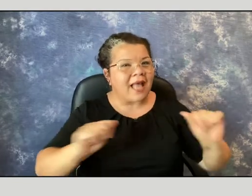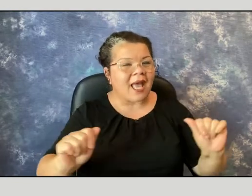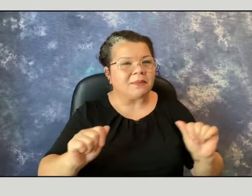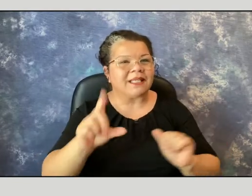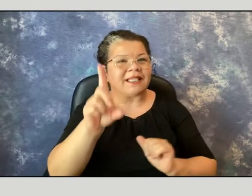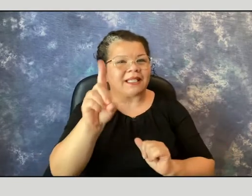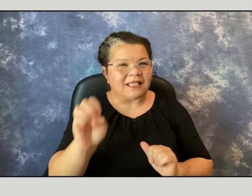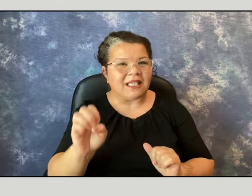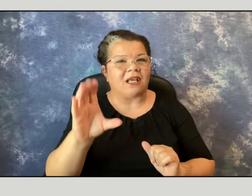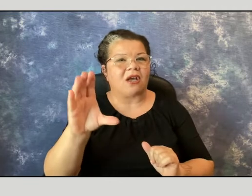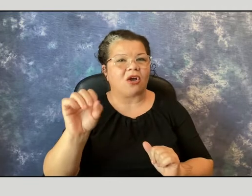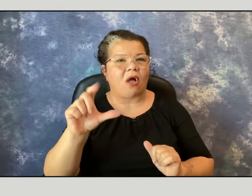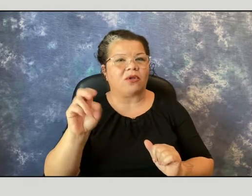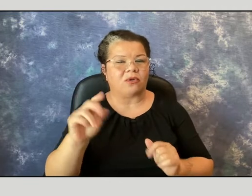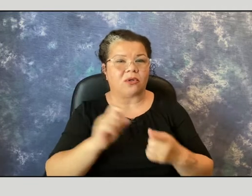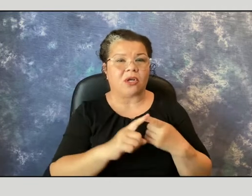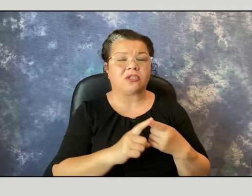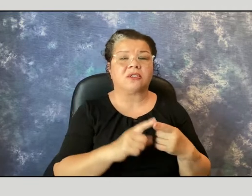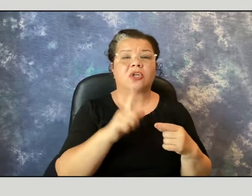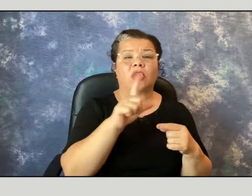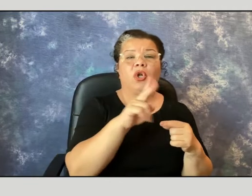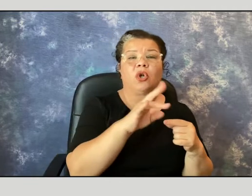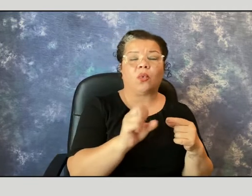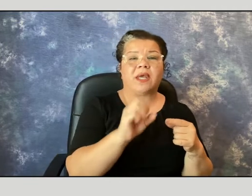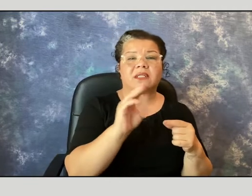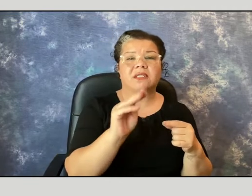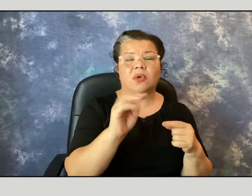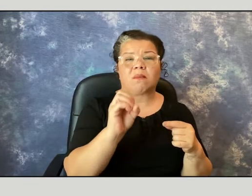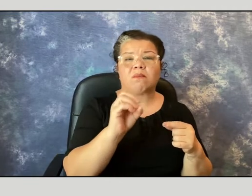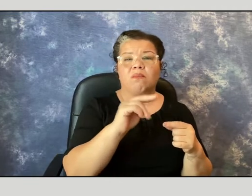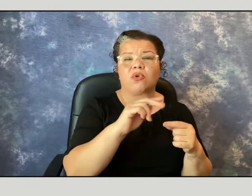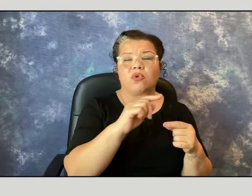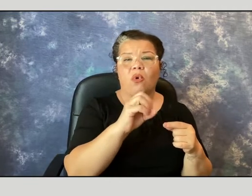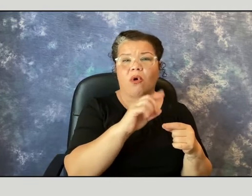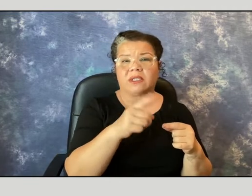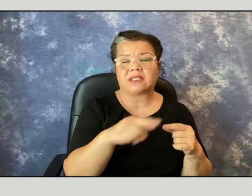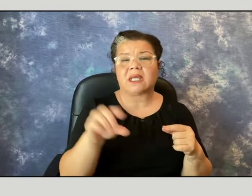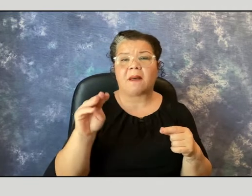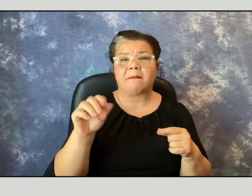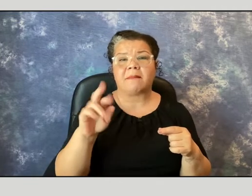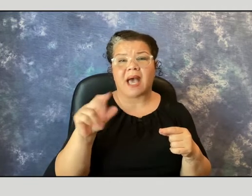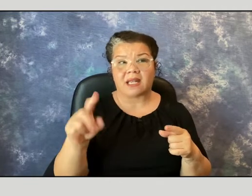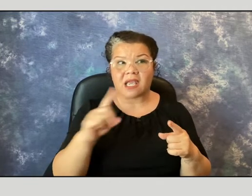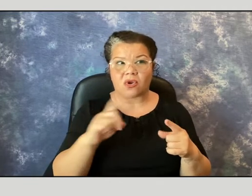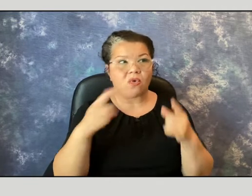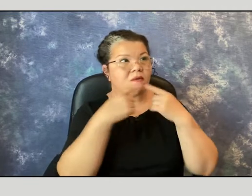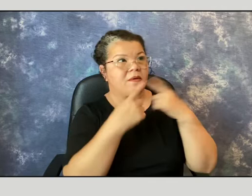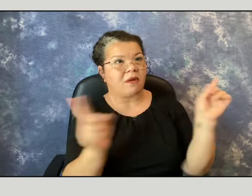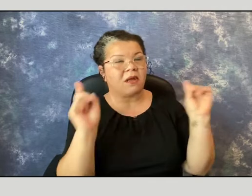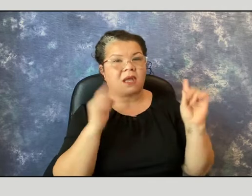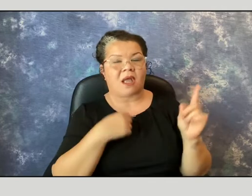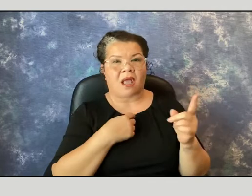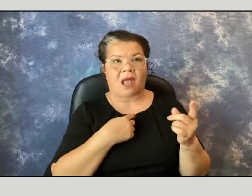who authored Puerto Rico's commonwealth status, to understand him, we need to think about Aime Cesaire,